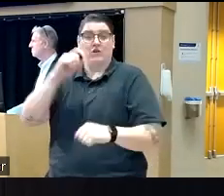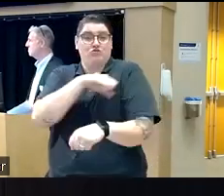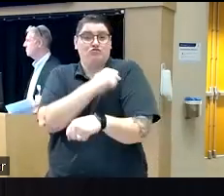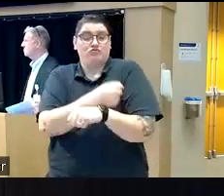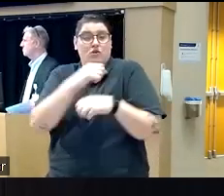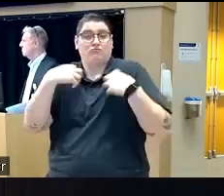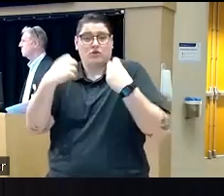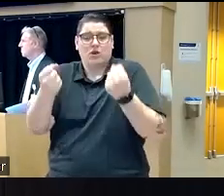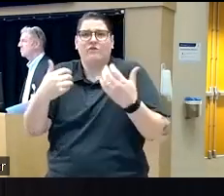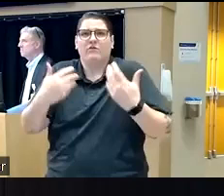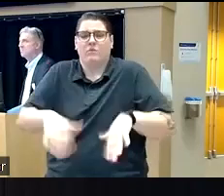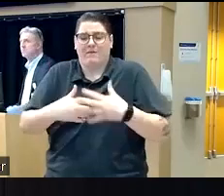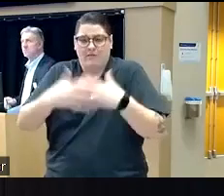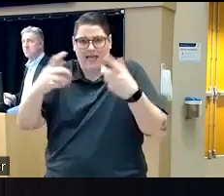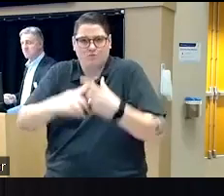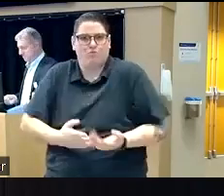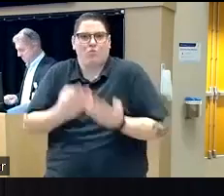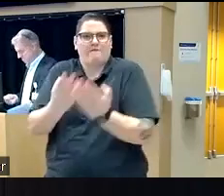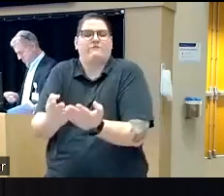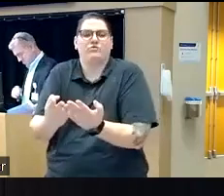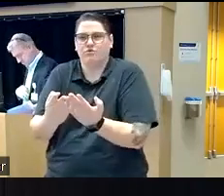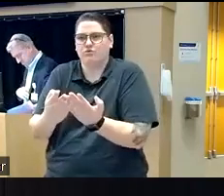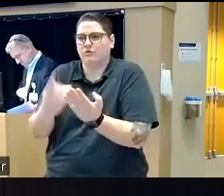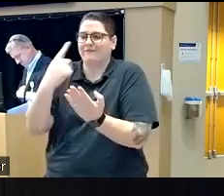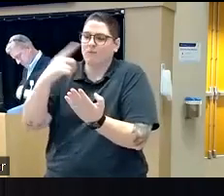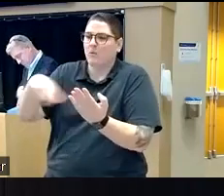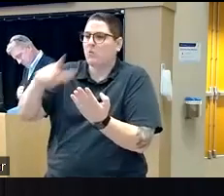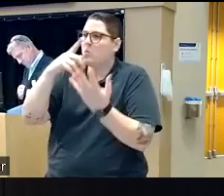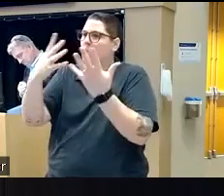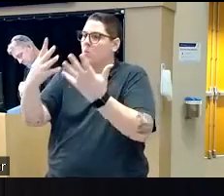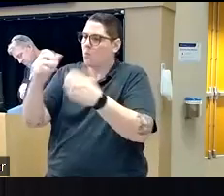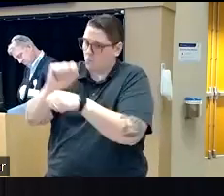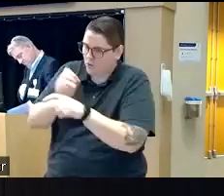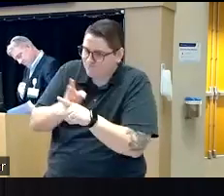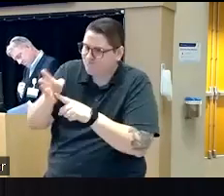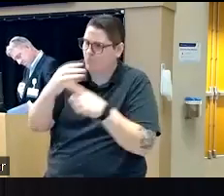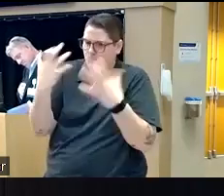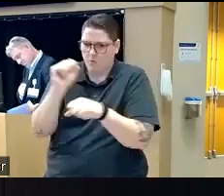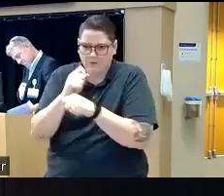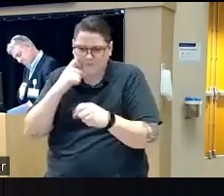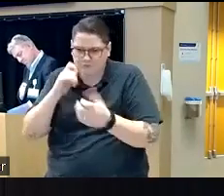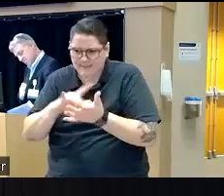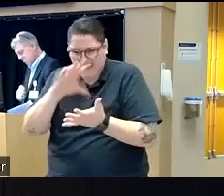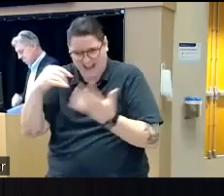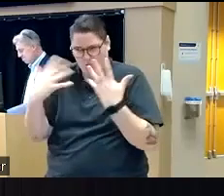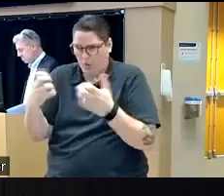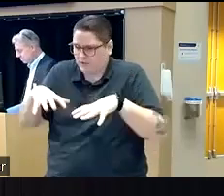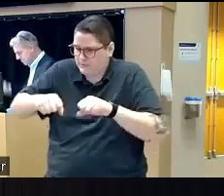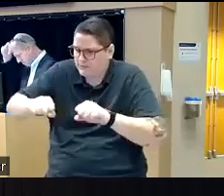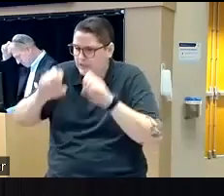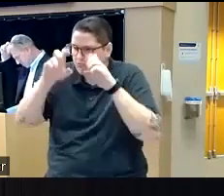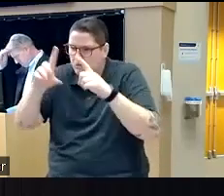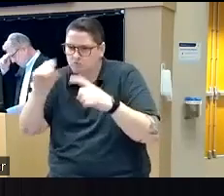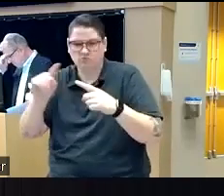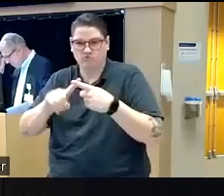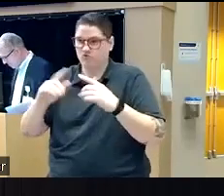only has so much to offer a person that is looking to advance their career so part of the the goal in